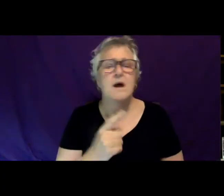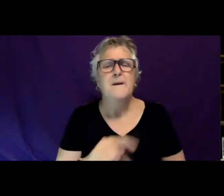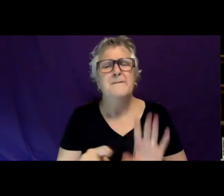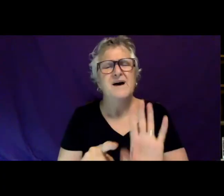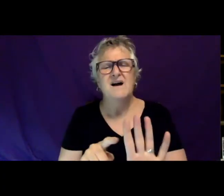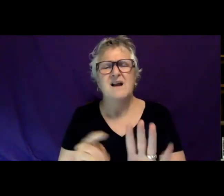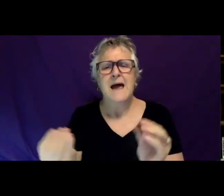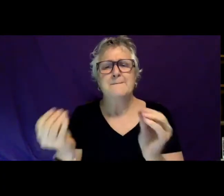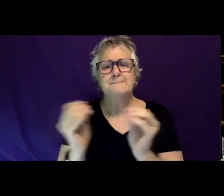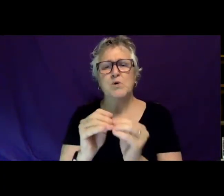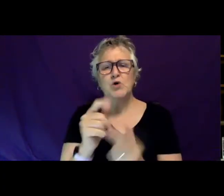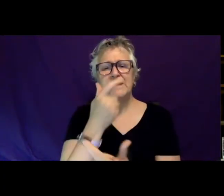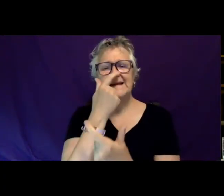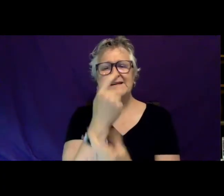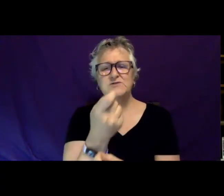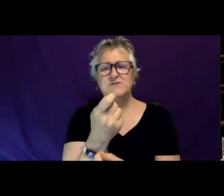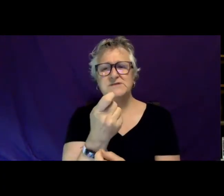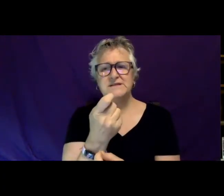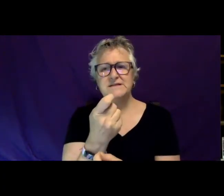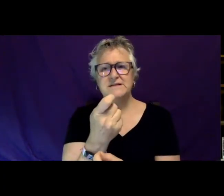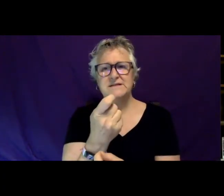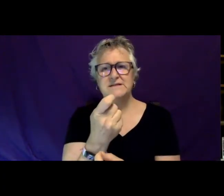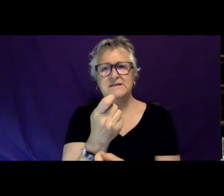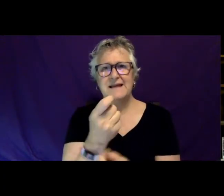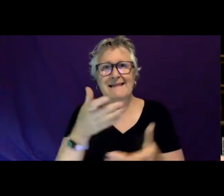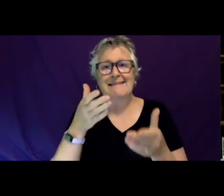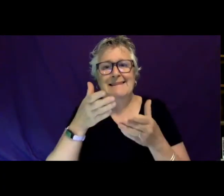pieces look the way they they were when I found them!